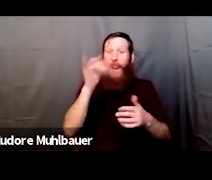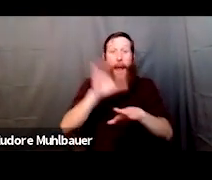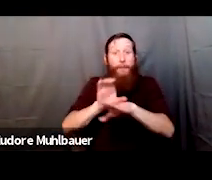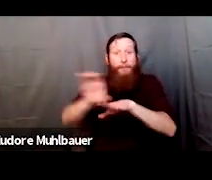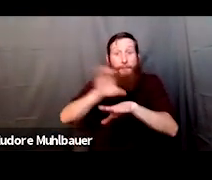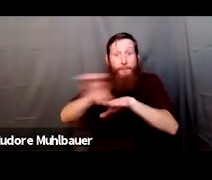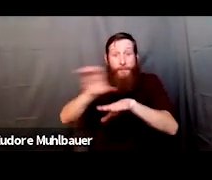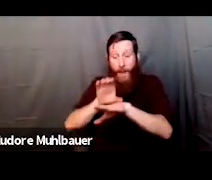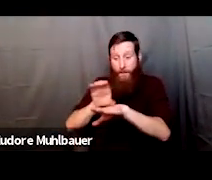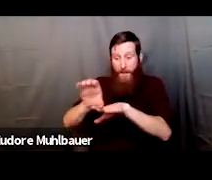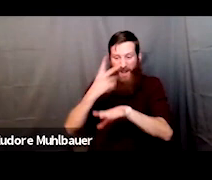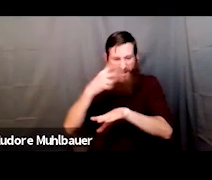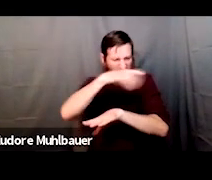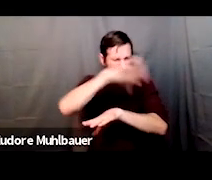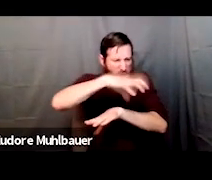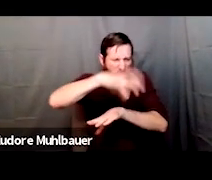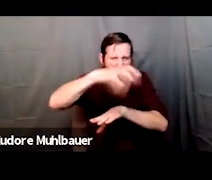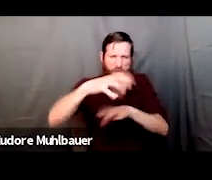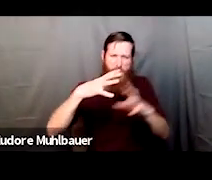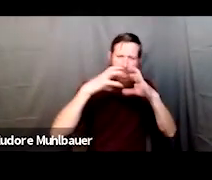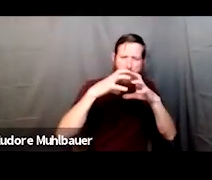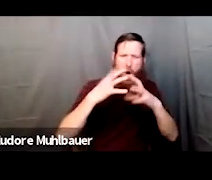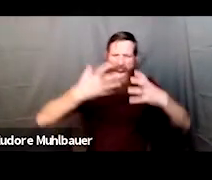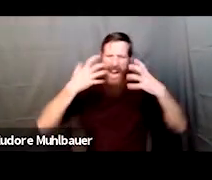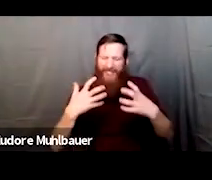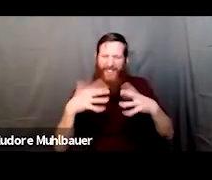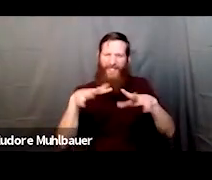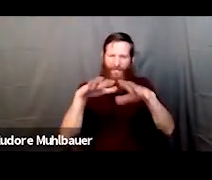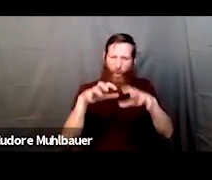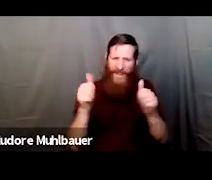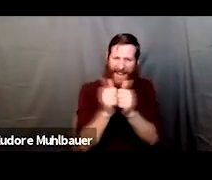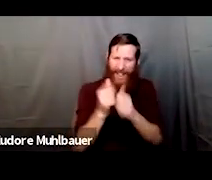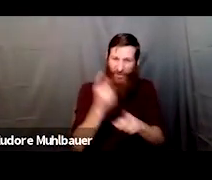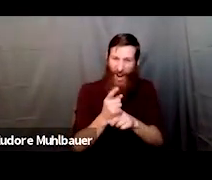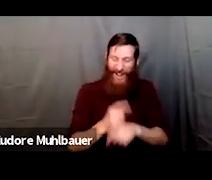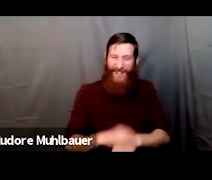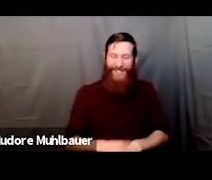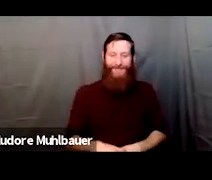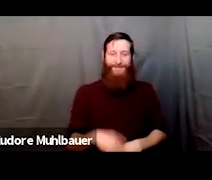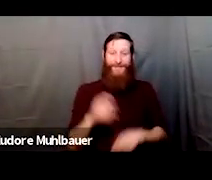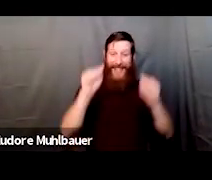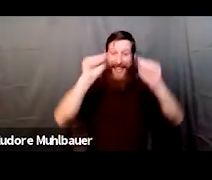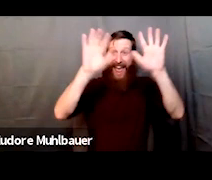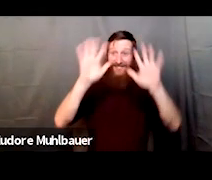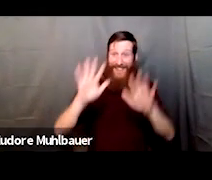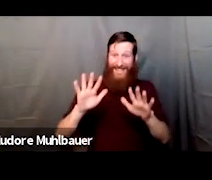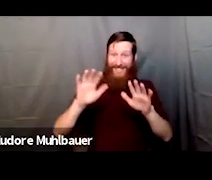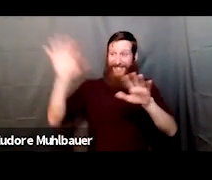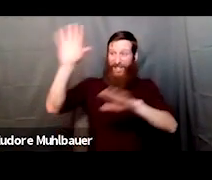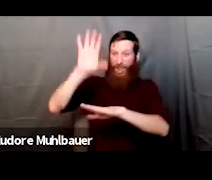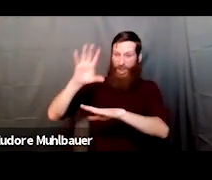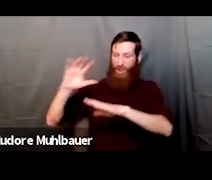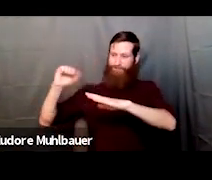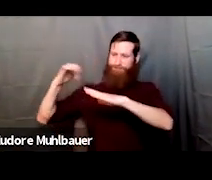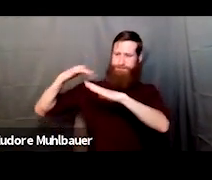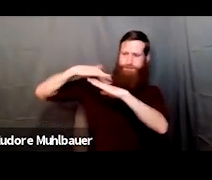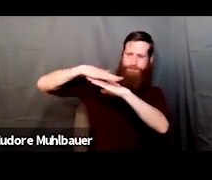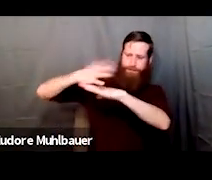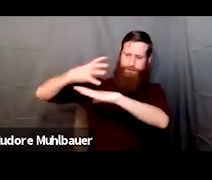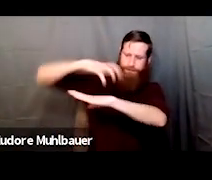you will probably notice that it is really chunky, heavy and frozen together. When I mentioned before that avalanche debris sets up like concrete